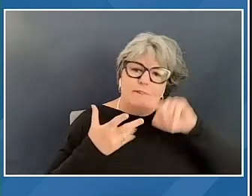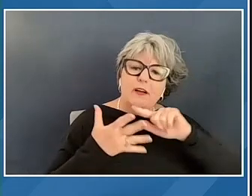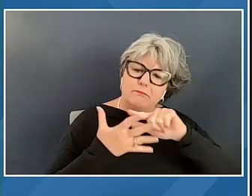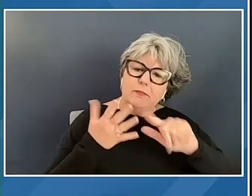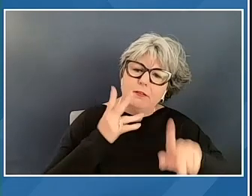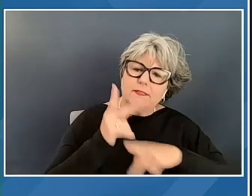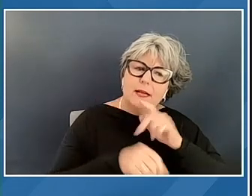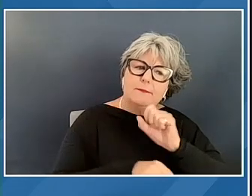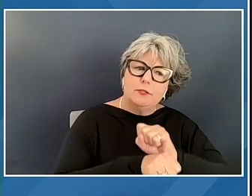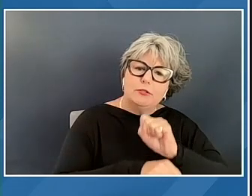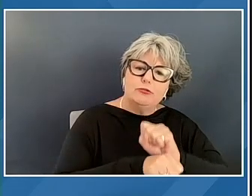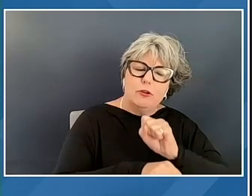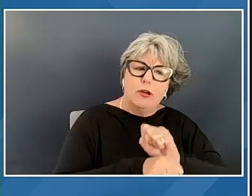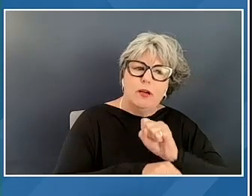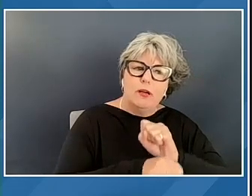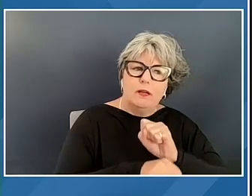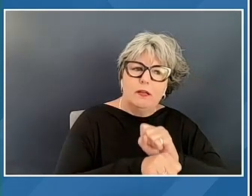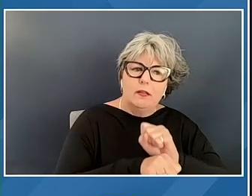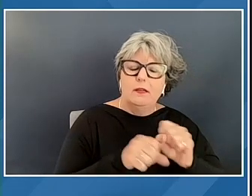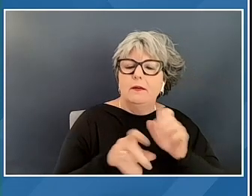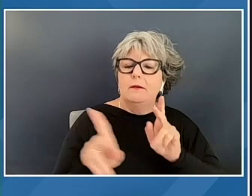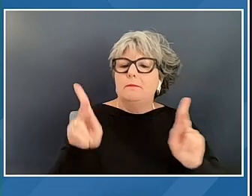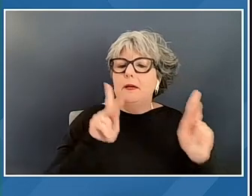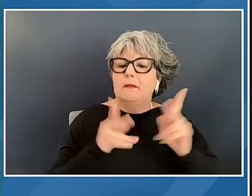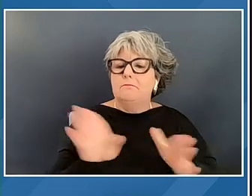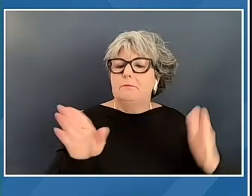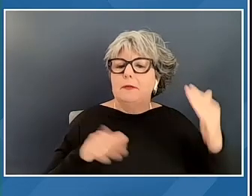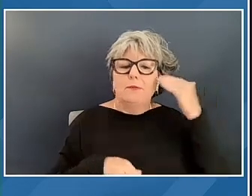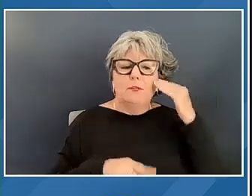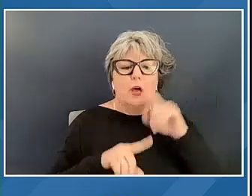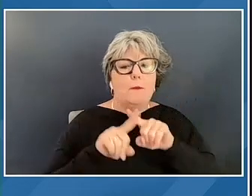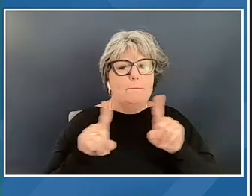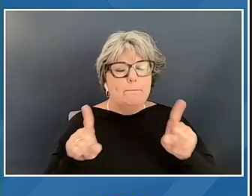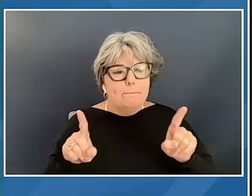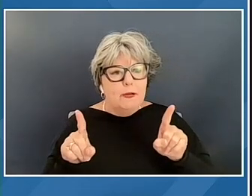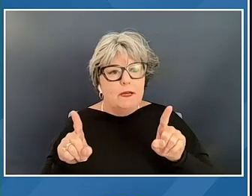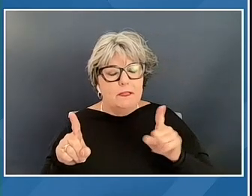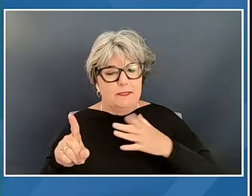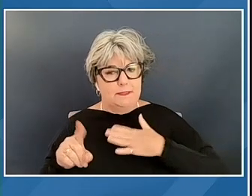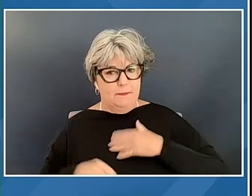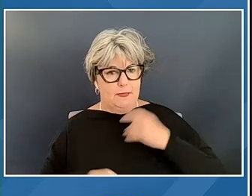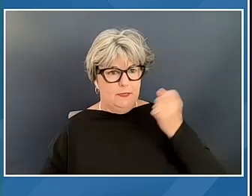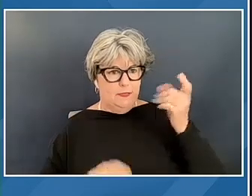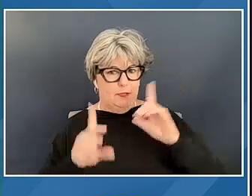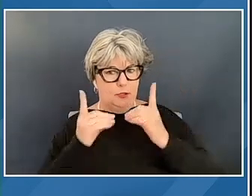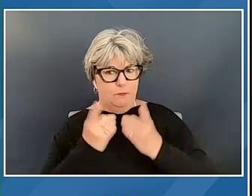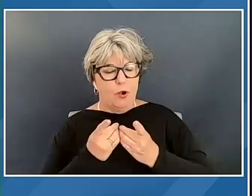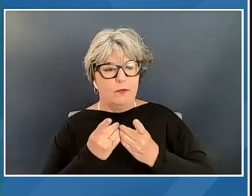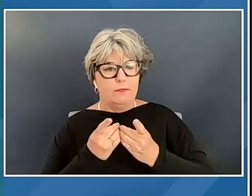the public knowledge. But the- it's my understanding that the Department just opened that up, for